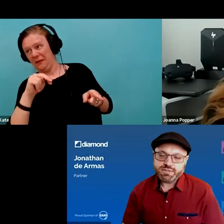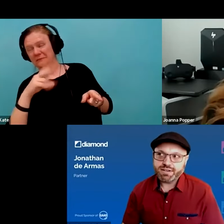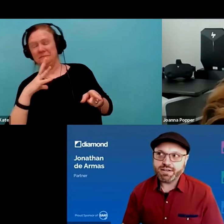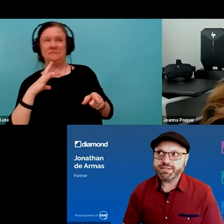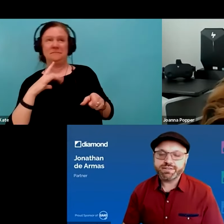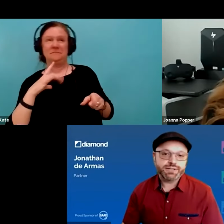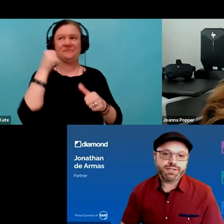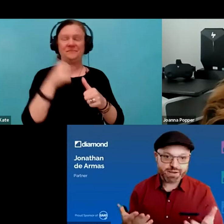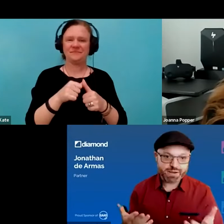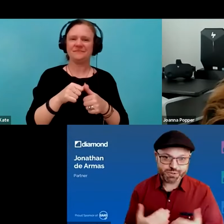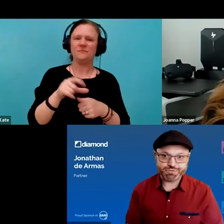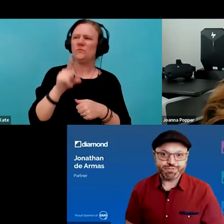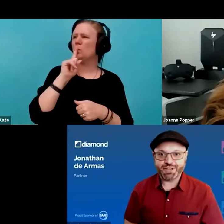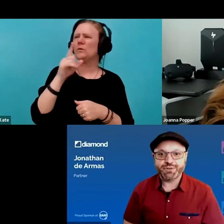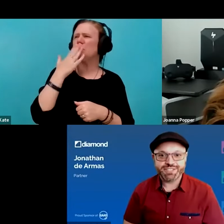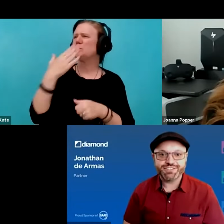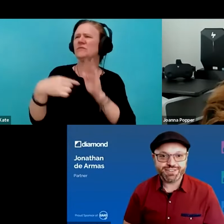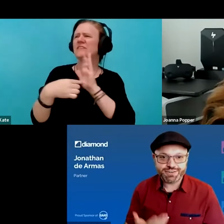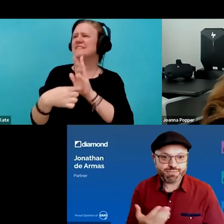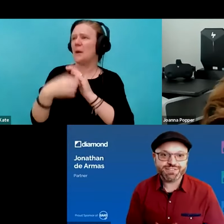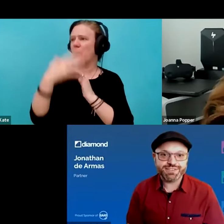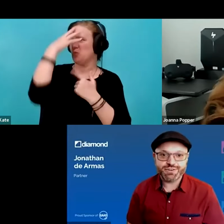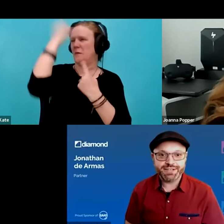An excellent example of that retention that you mentioned, Joanna.